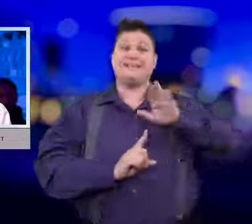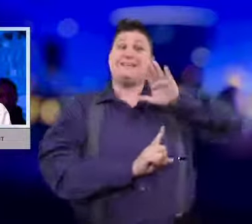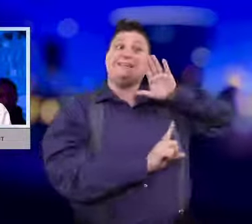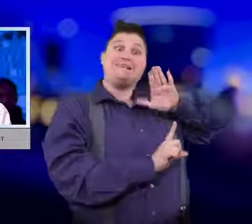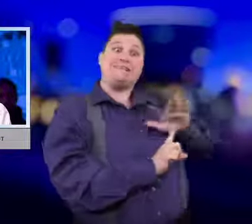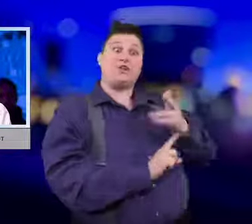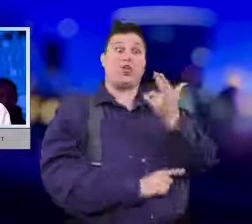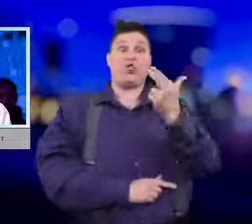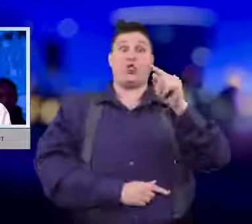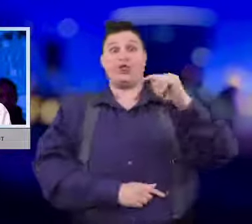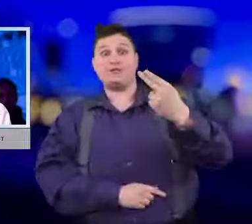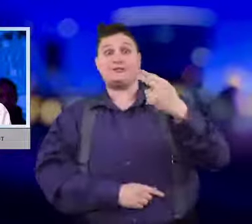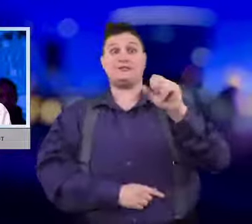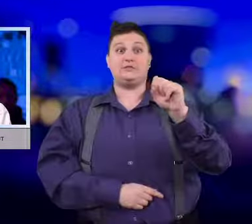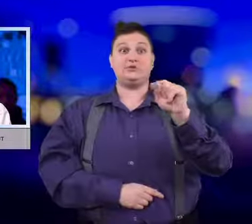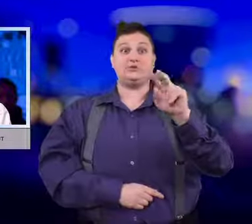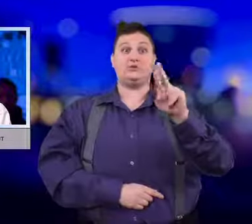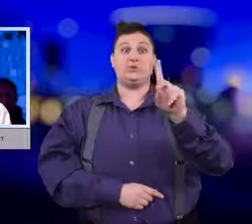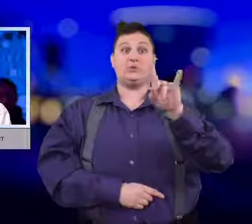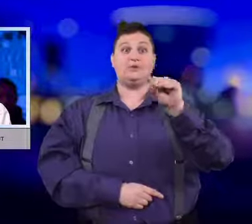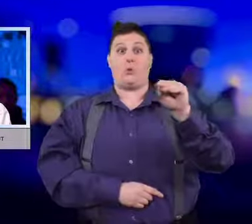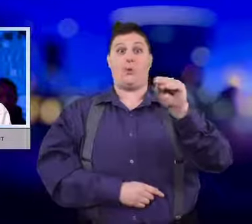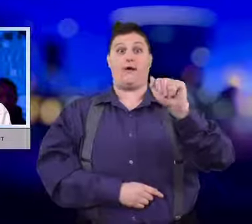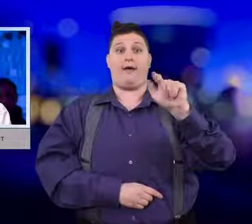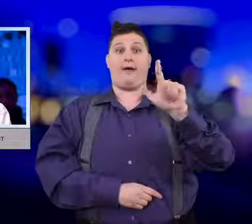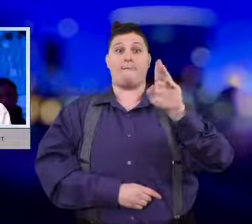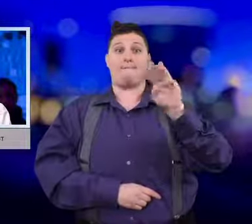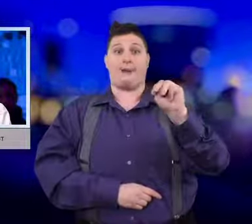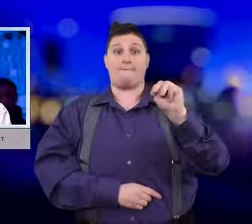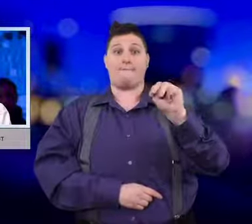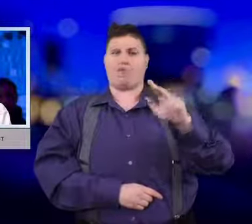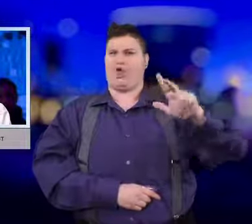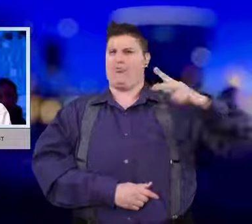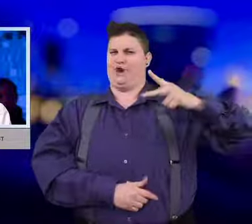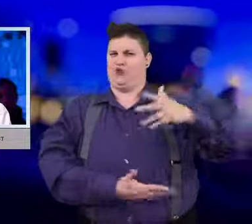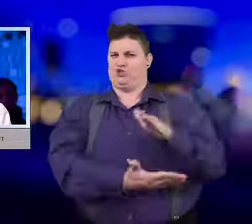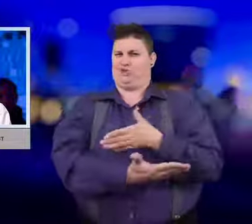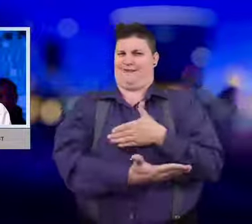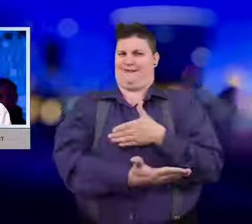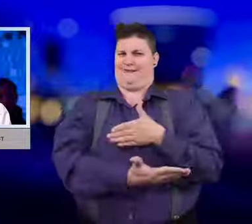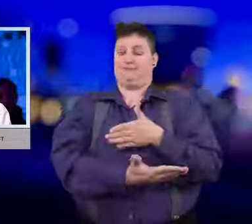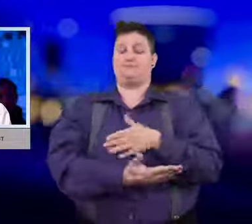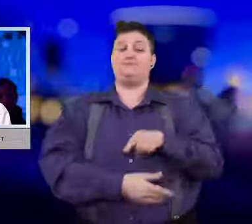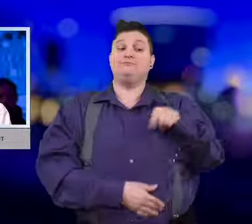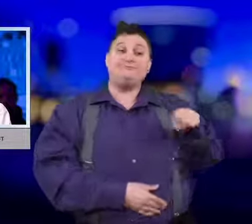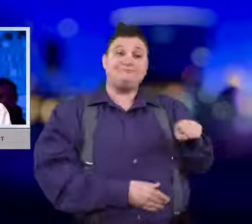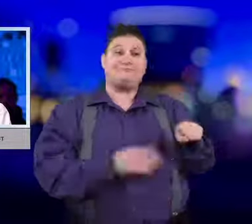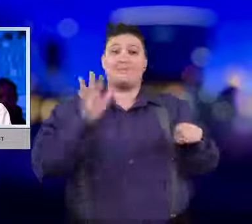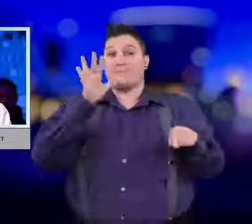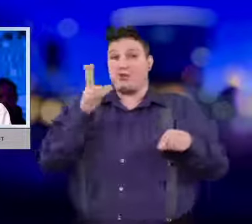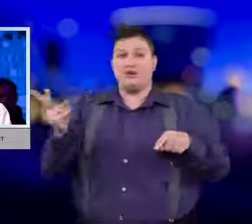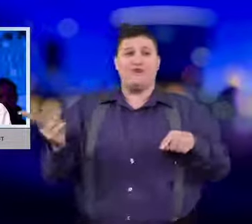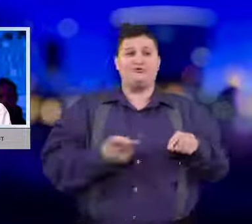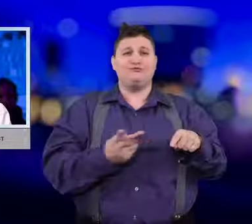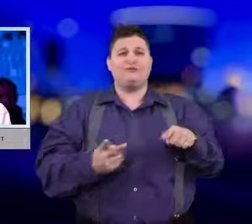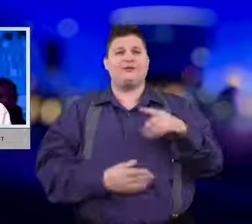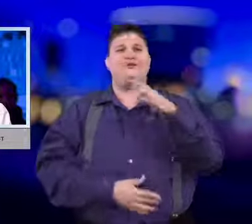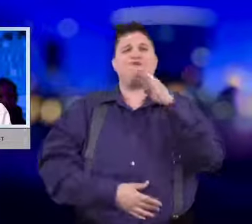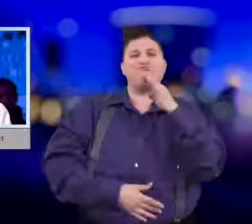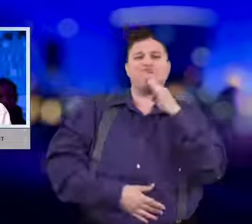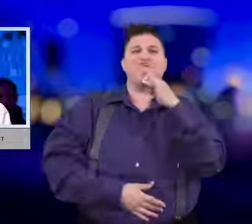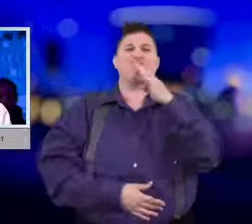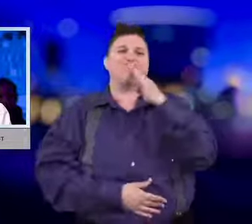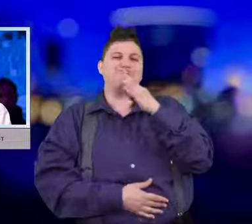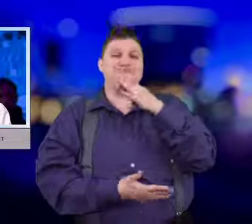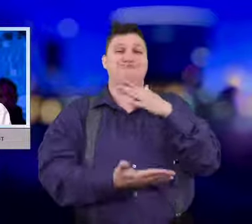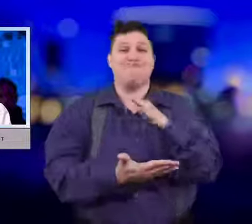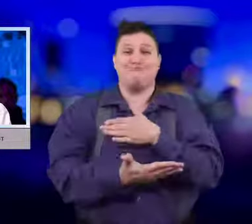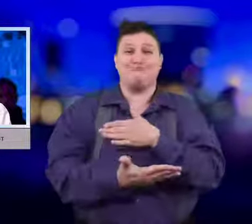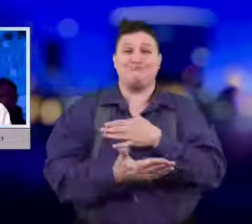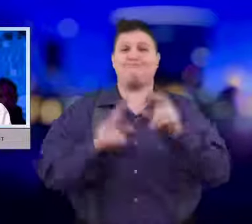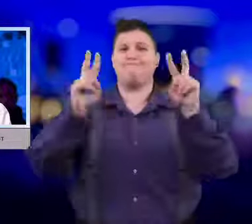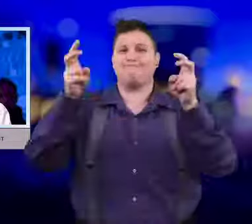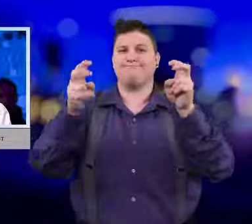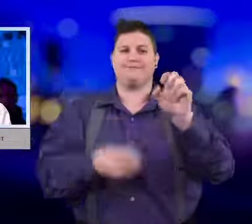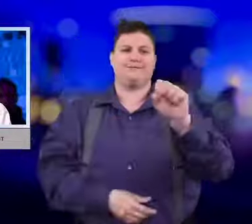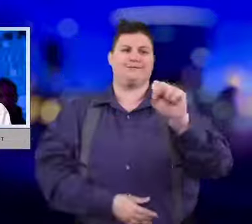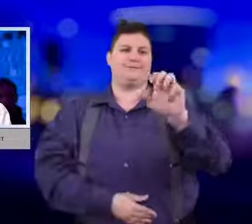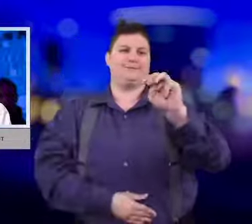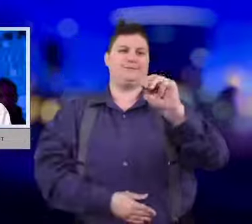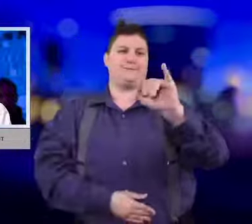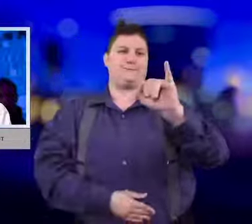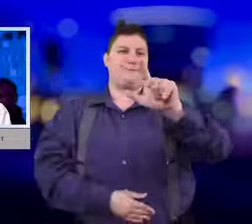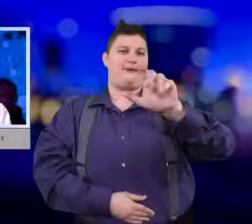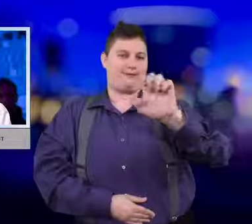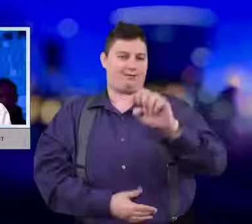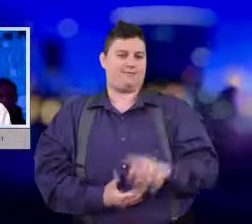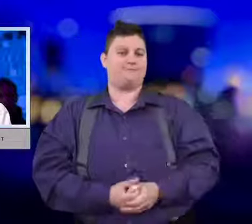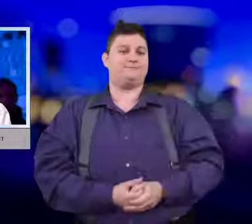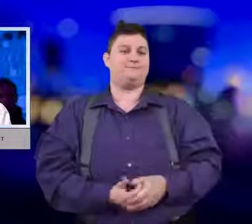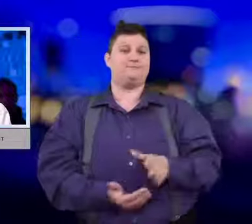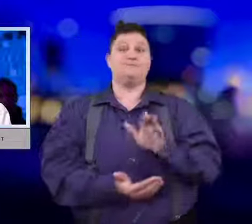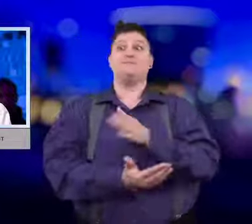In the third track of his 13th studio album, Jay-Z raps about his mom in a duet called "Smile."